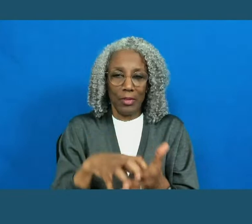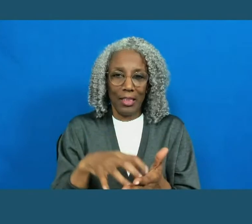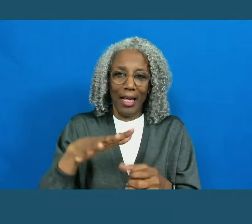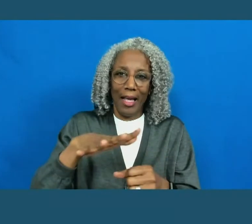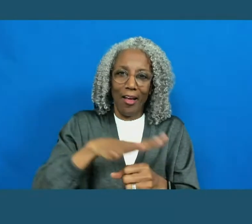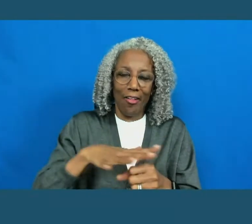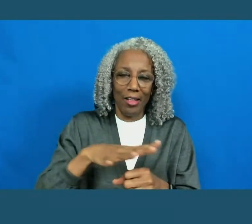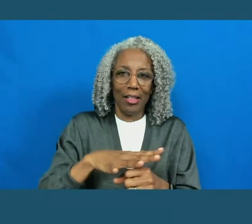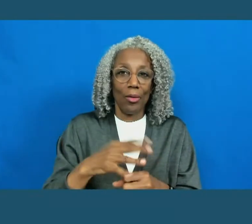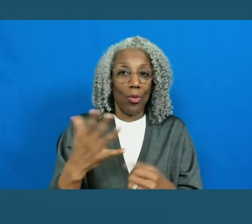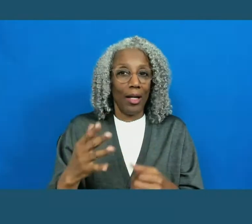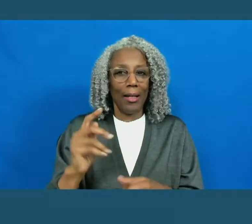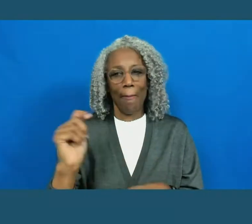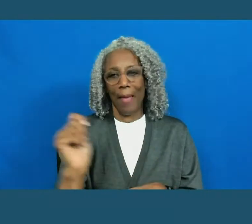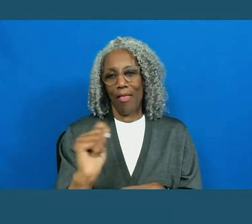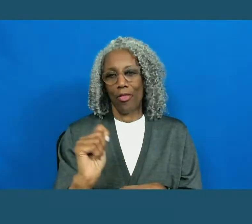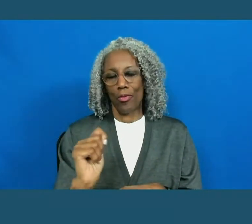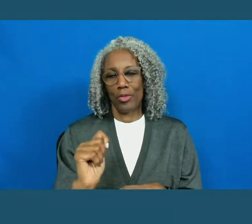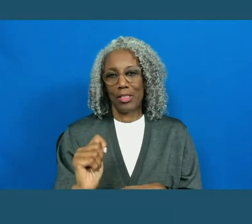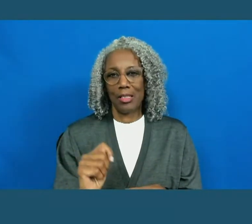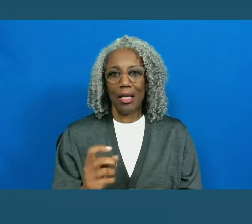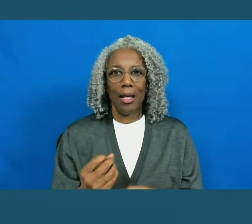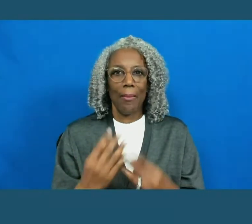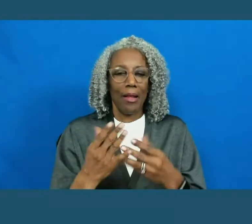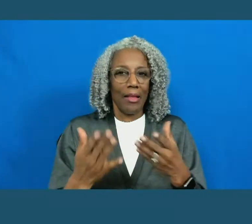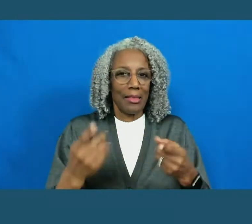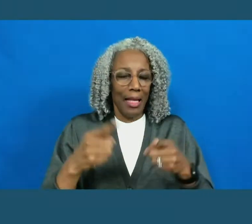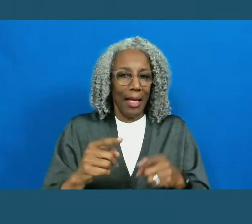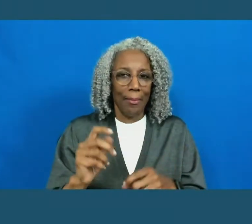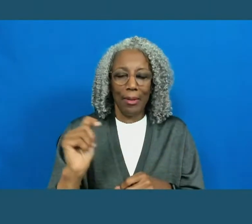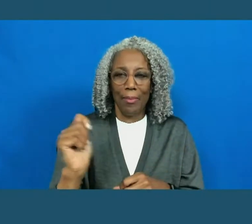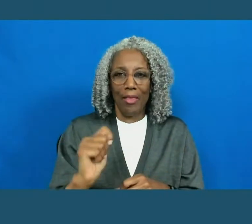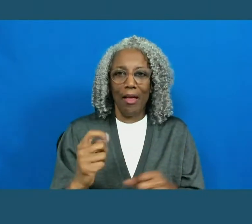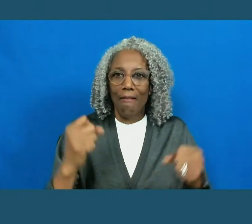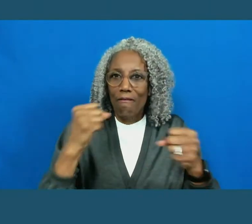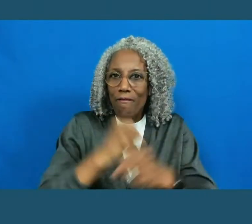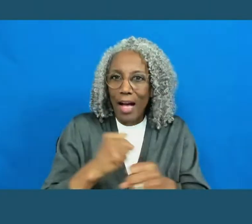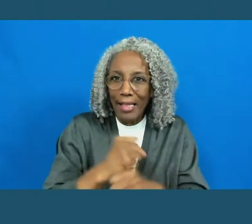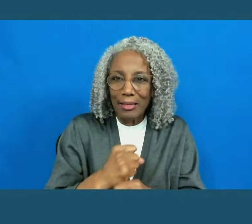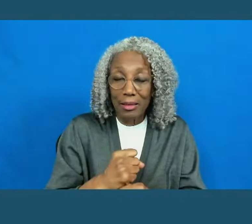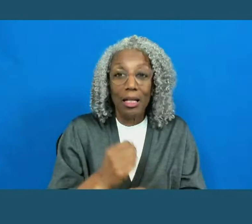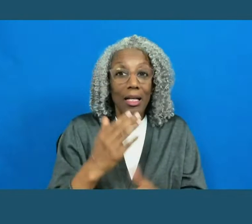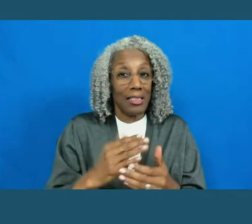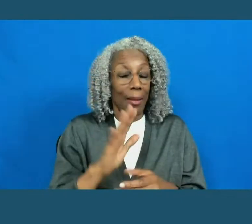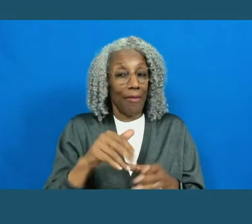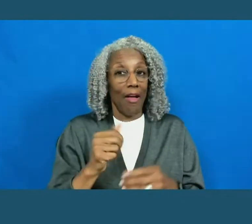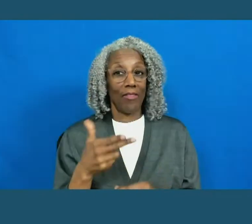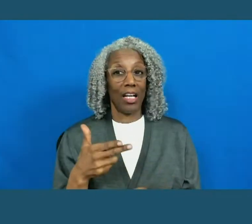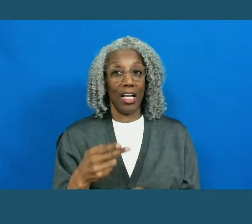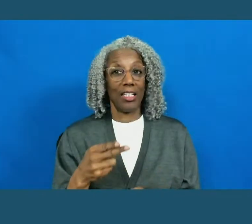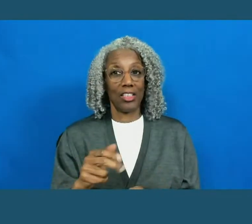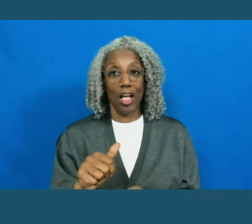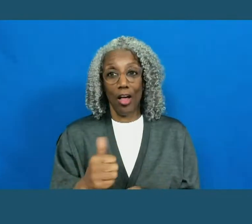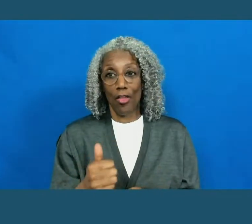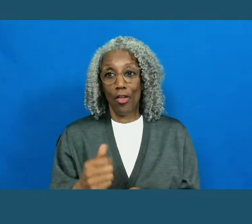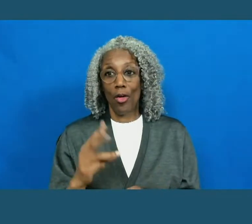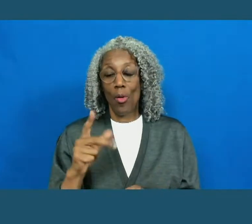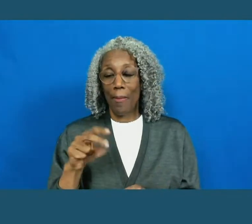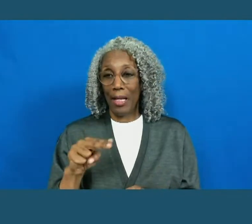significant vulnerability has been around the bathrooms, the variety of sety incidents that happened in M.C.P.S. high school